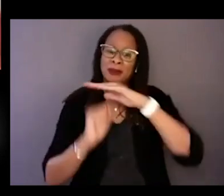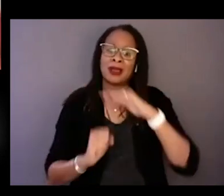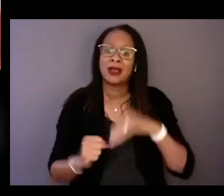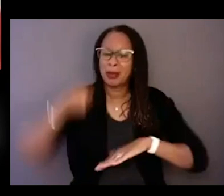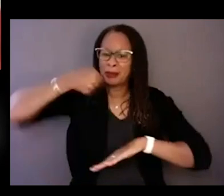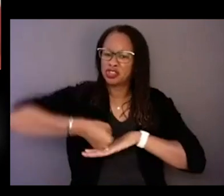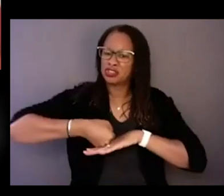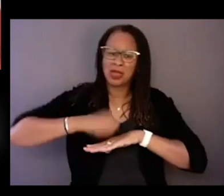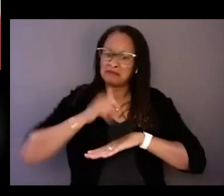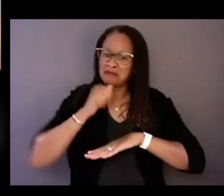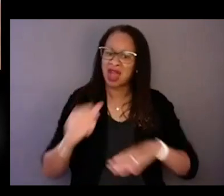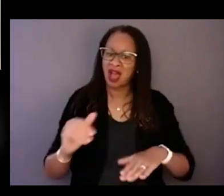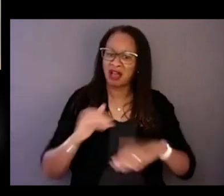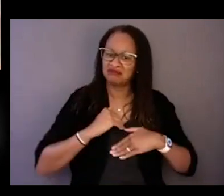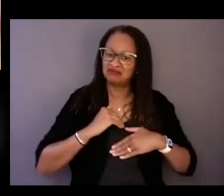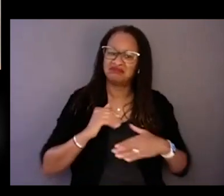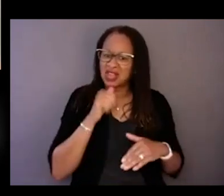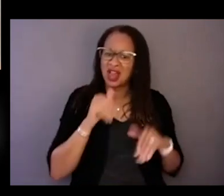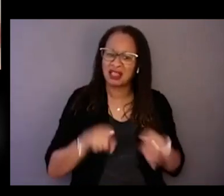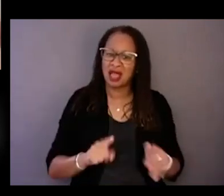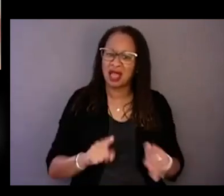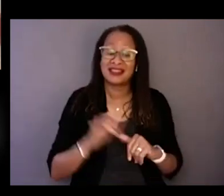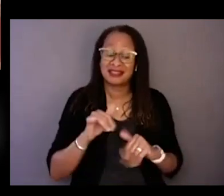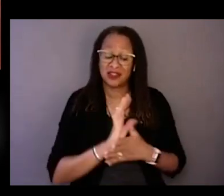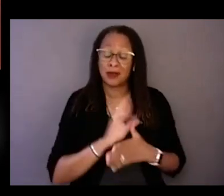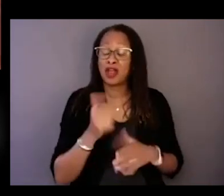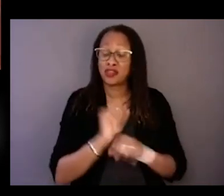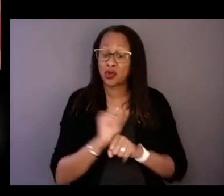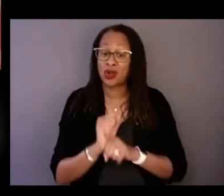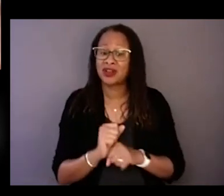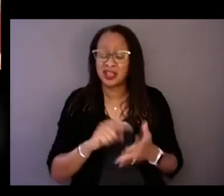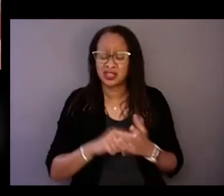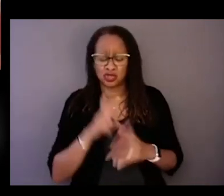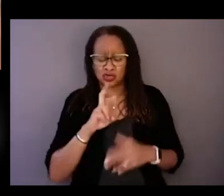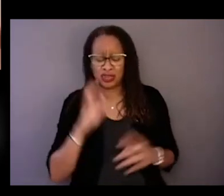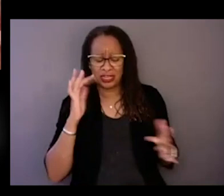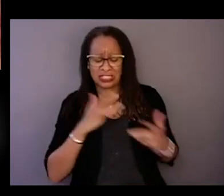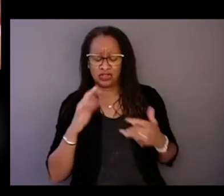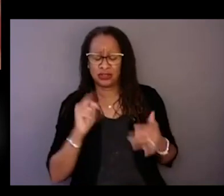are allowing us to start reconsidering that and yes, Britney Spears is beautiful and wealthy